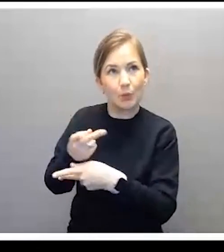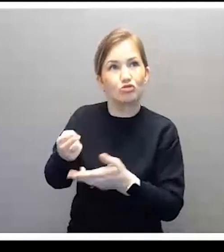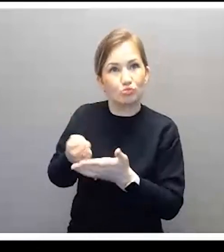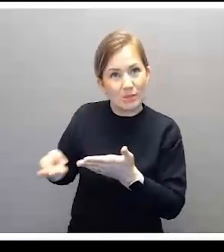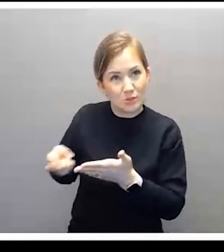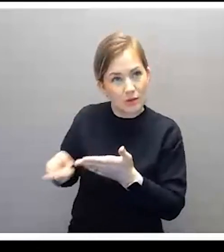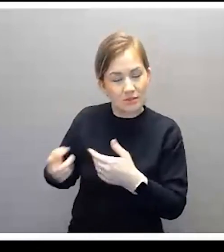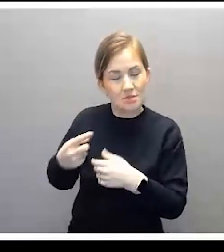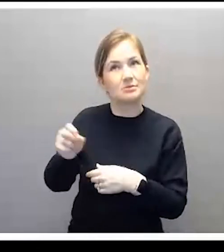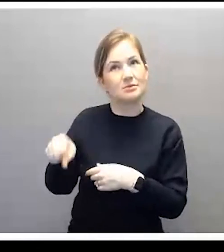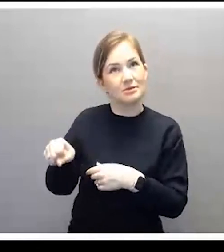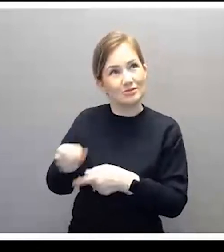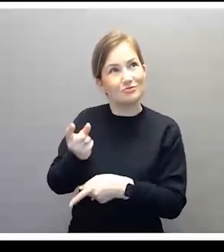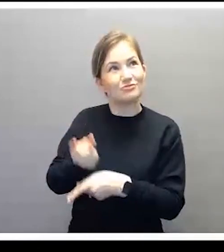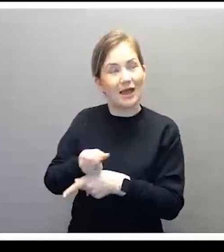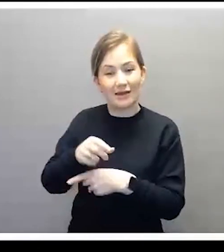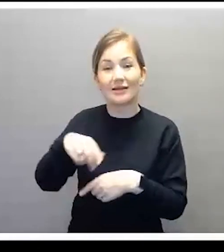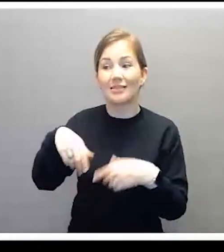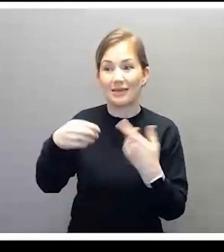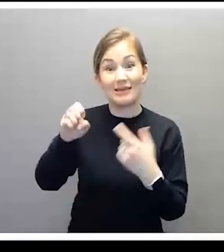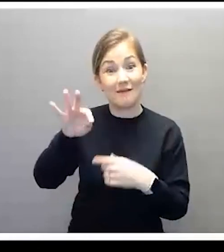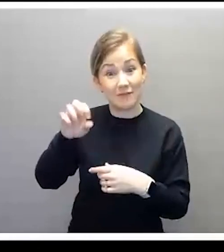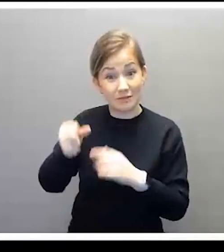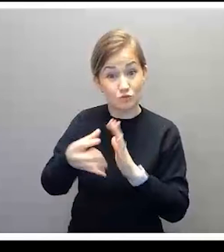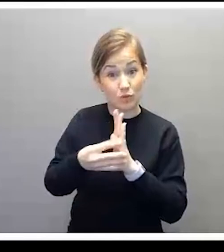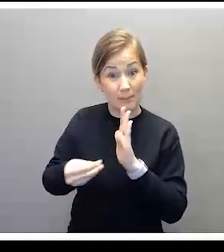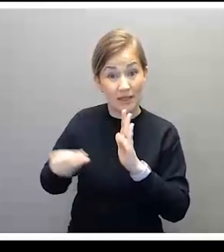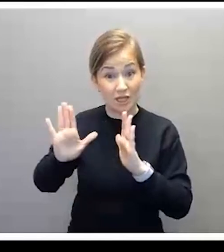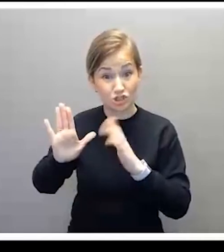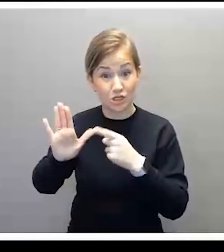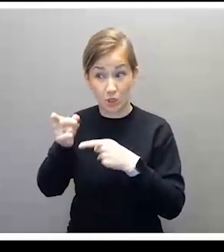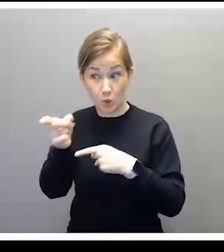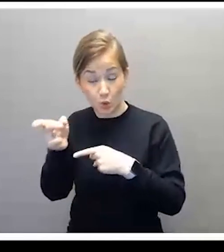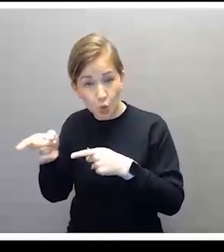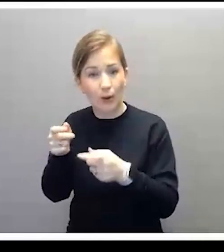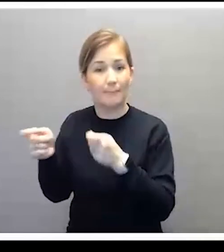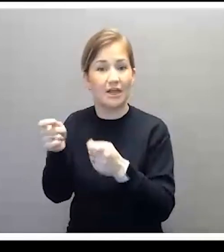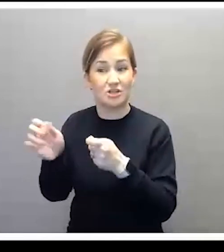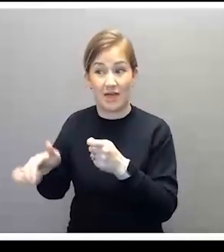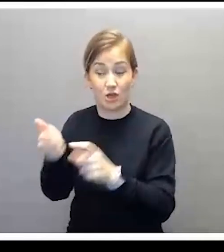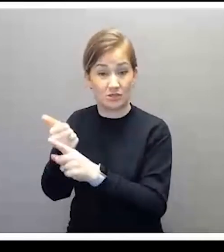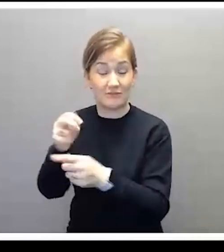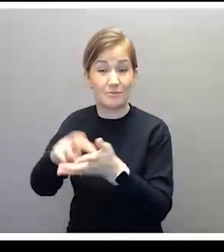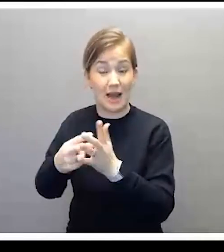Yeah. I didn't think about that. Whereas, with the EFS replication, you're managing it. We manage it.